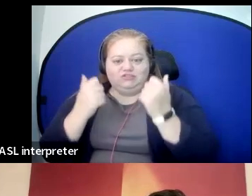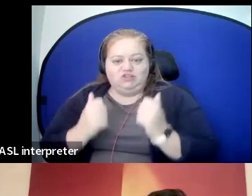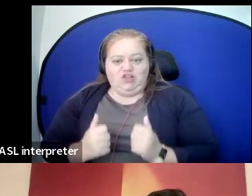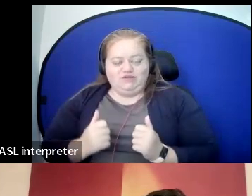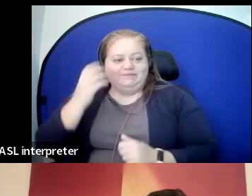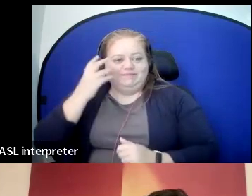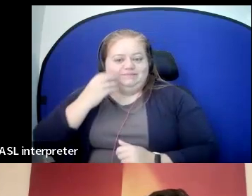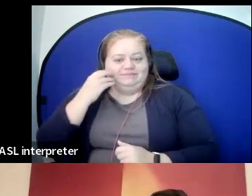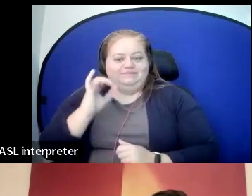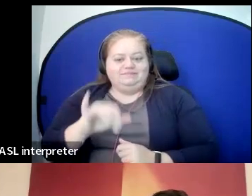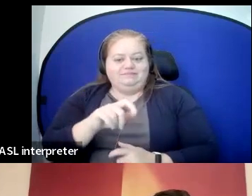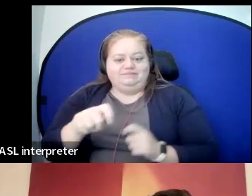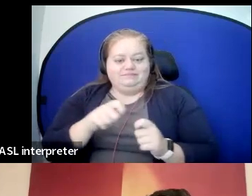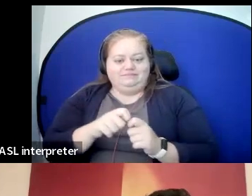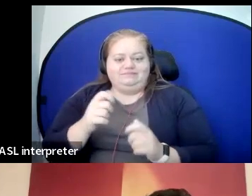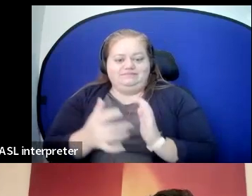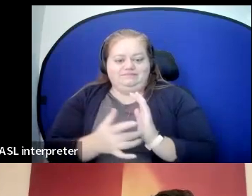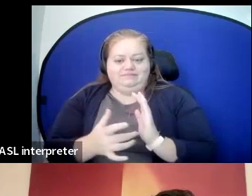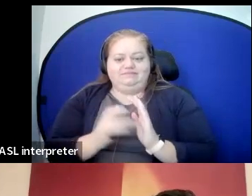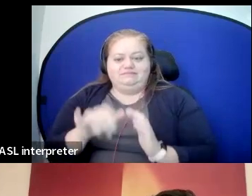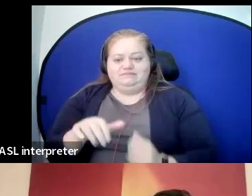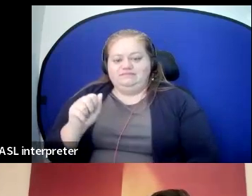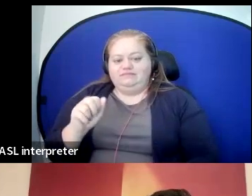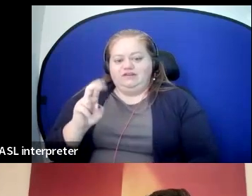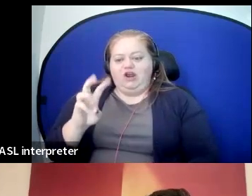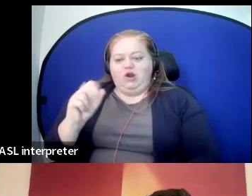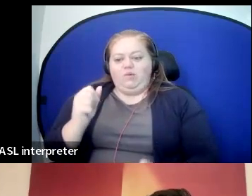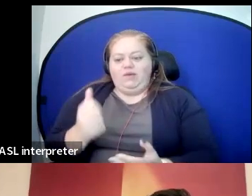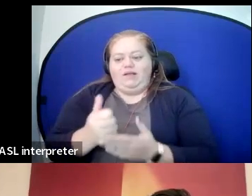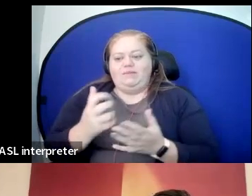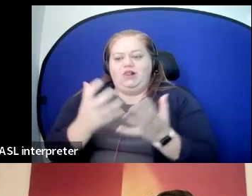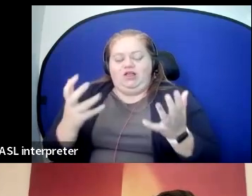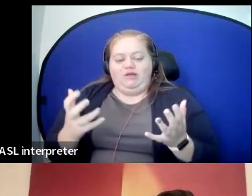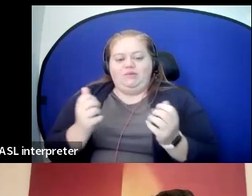And that's what Arwa did when we worked with her.